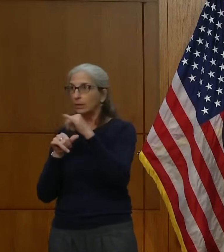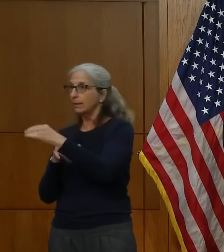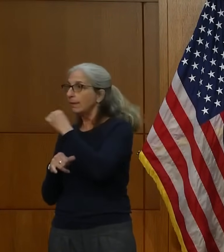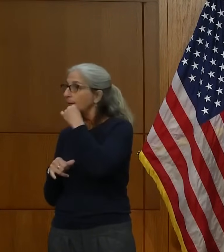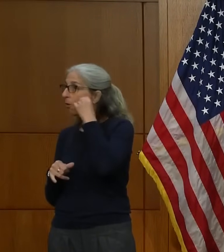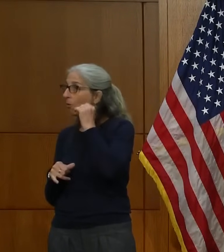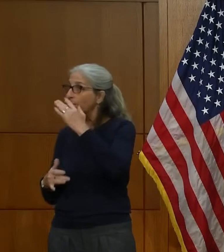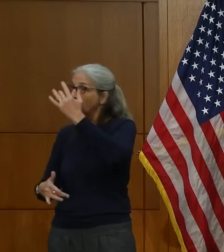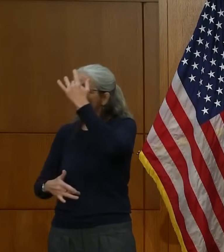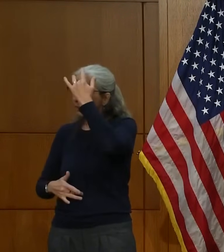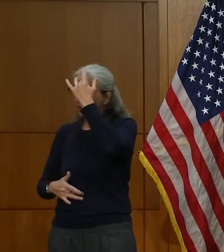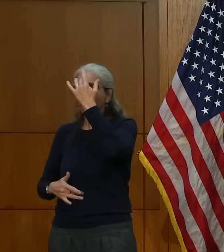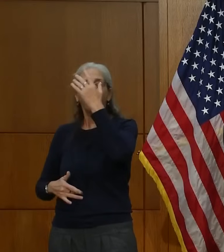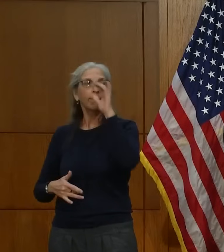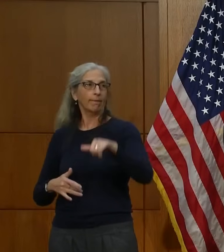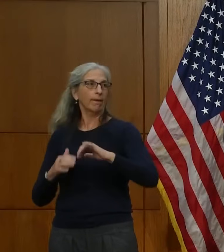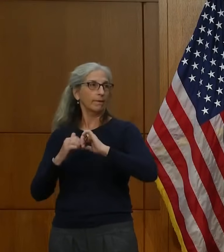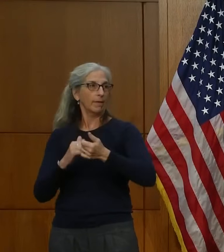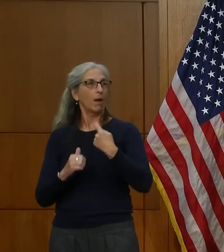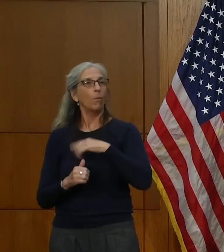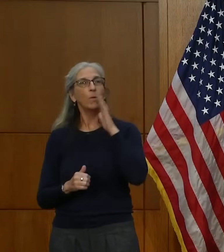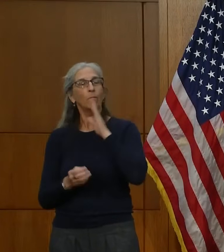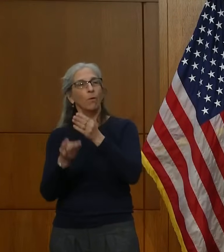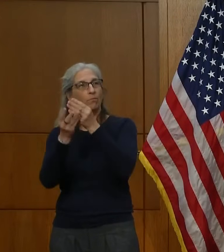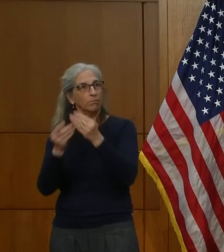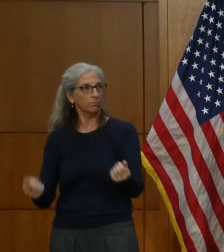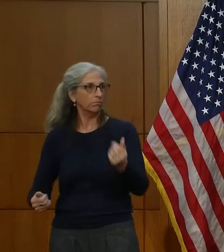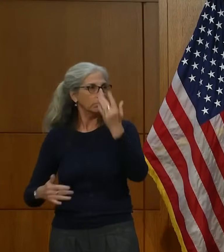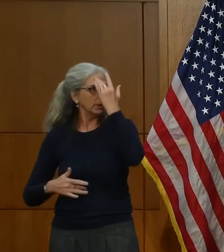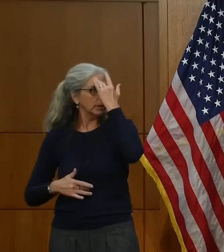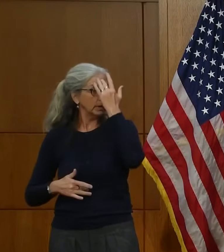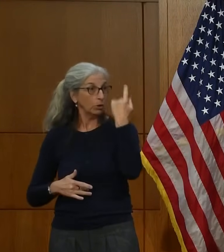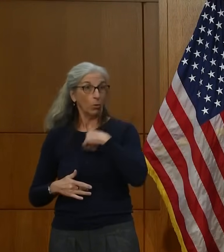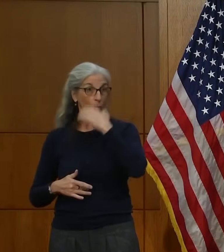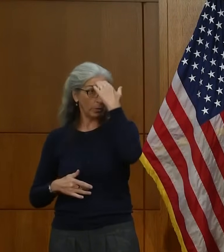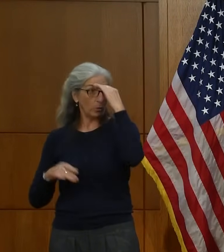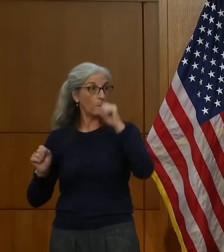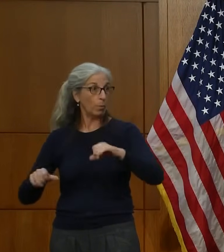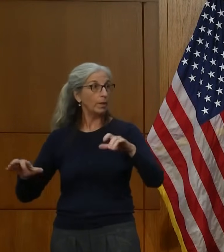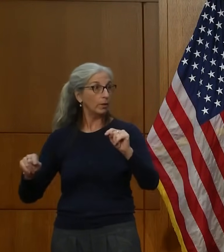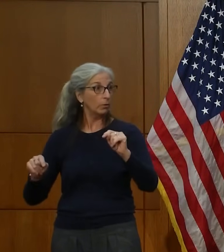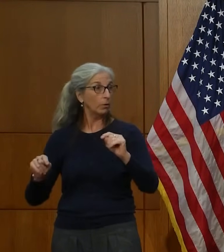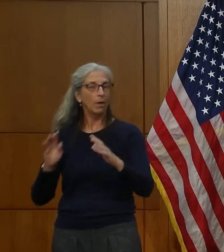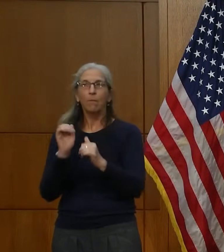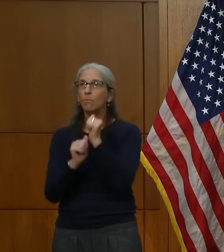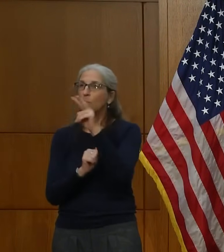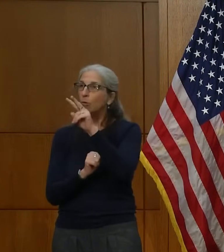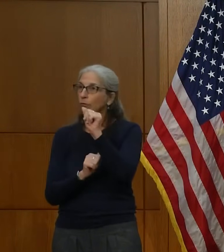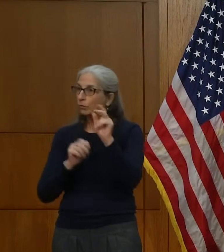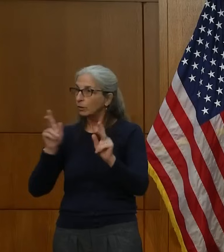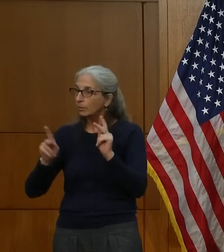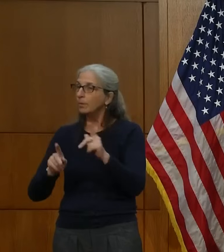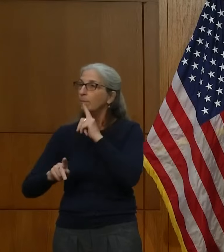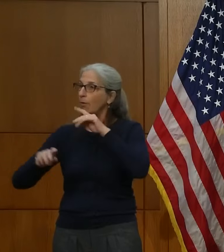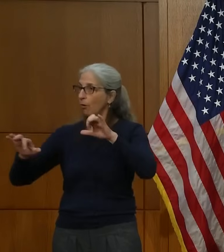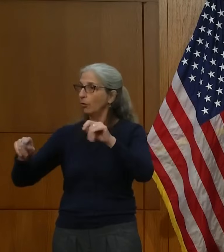BEHAVIORS OF WEARING A MASK. KEEPING YOURS IS DISTANCE WASHING YOUR HANDS STAYING HOME WHEN YOU'RE SICK OR THE WAY